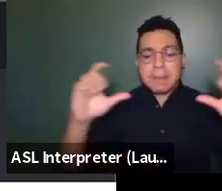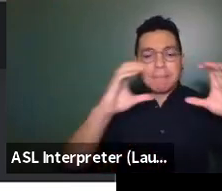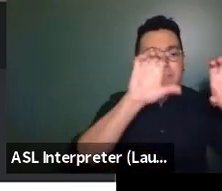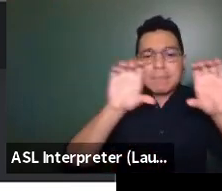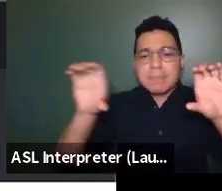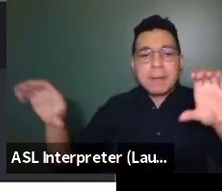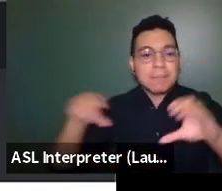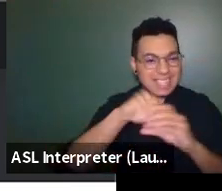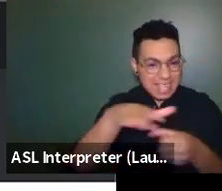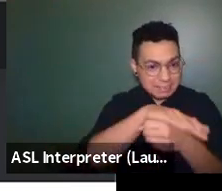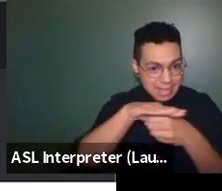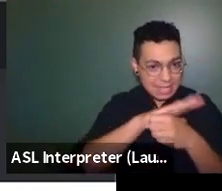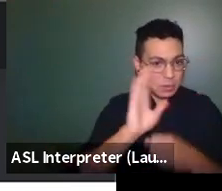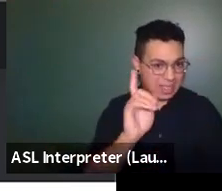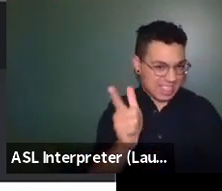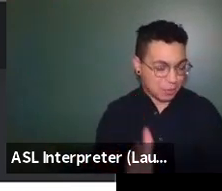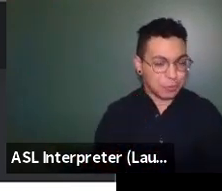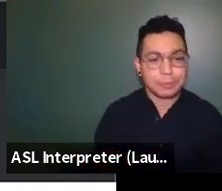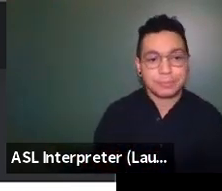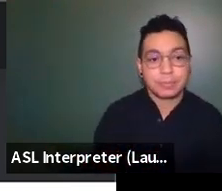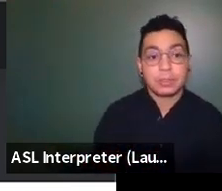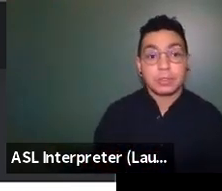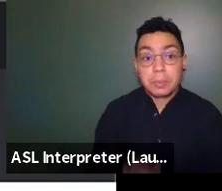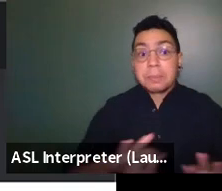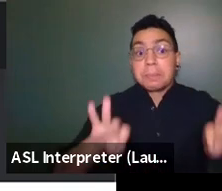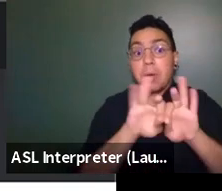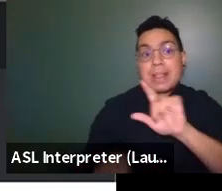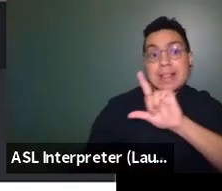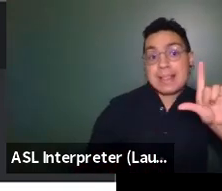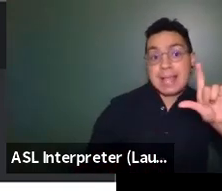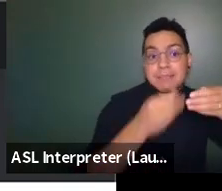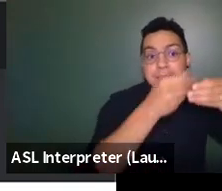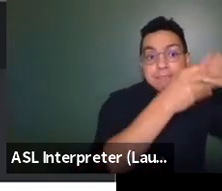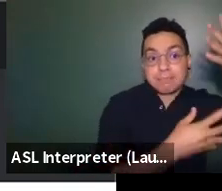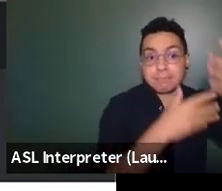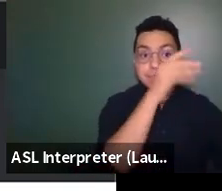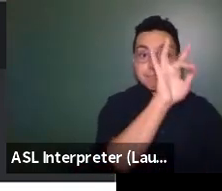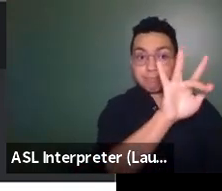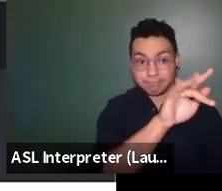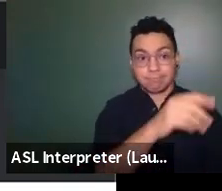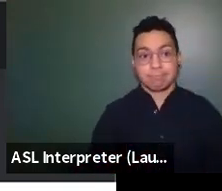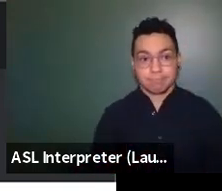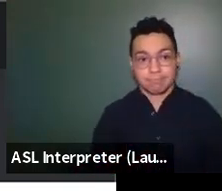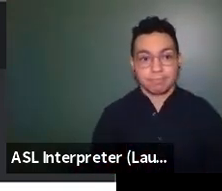ESD 112 - Katherine Livick: So the main thing we want to look at here is this left sidebar menu. If I hover my cursor over it